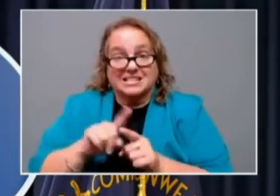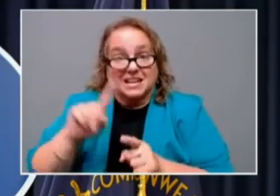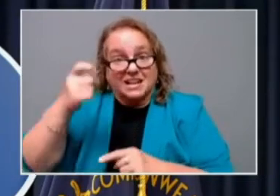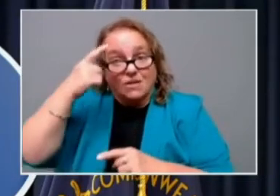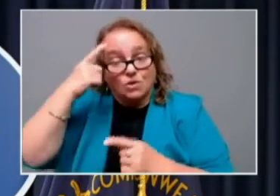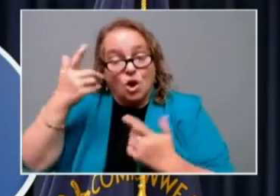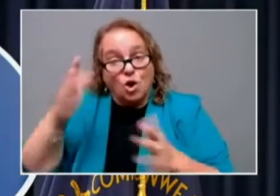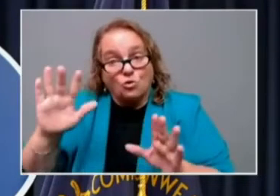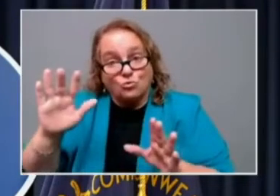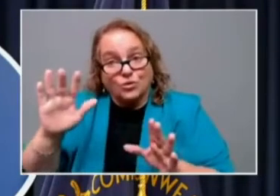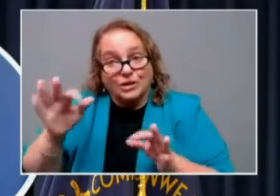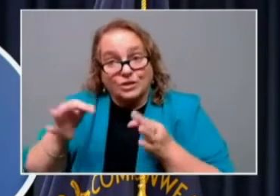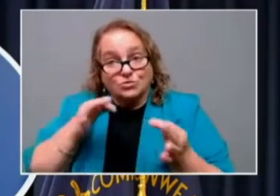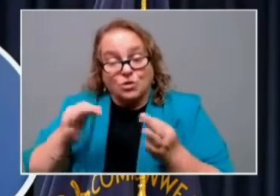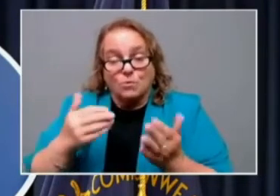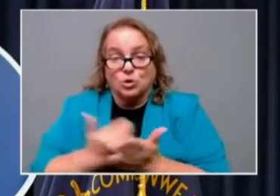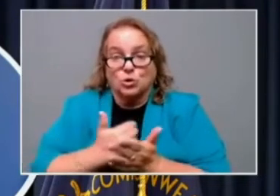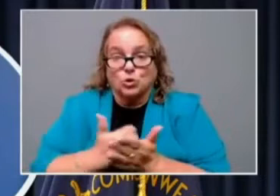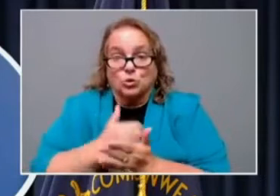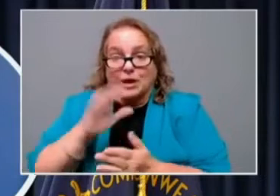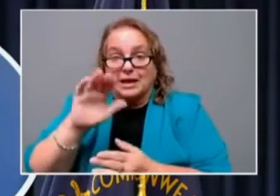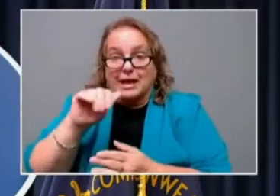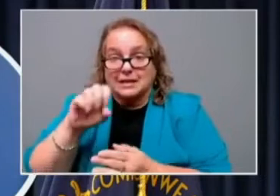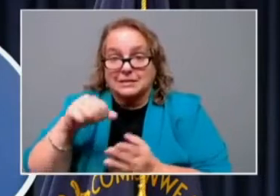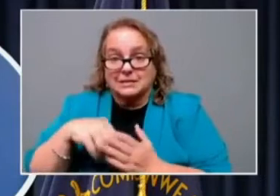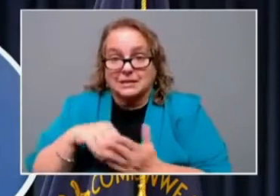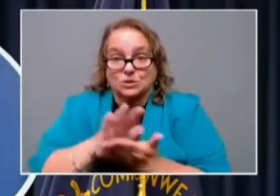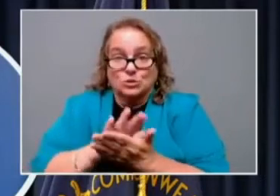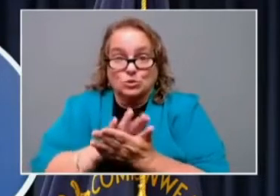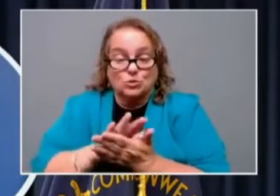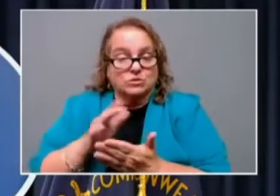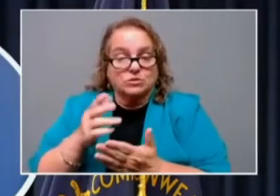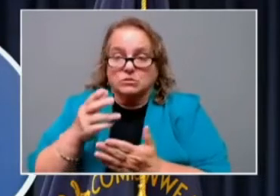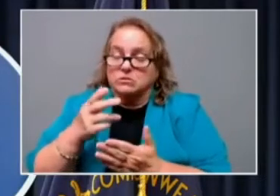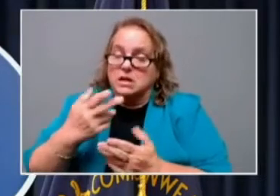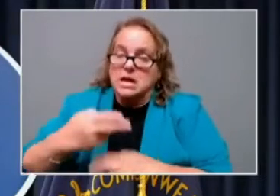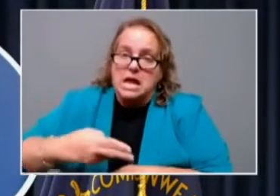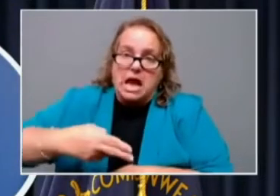remain at an all time high. There was a dip last week but I think that most of